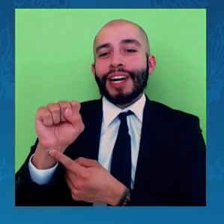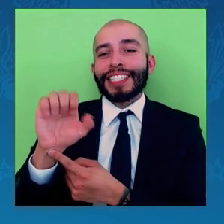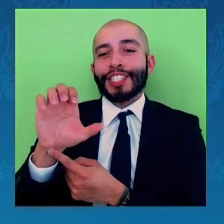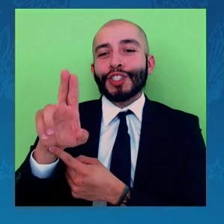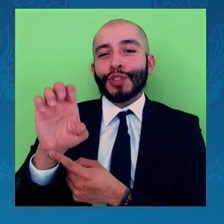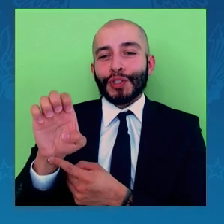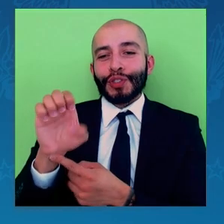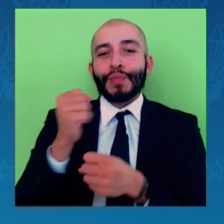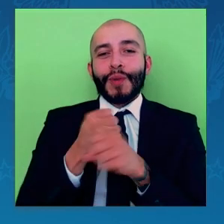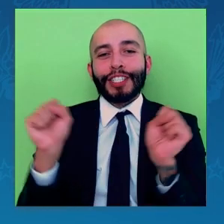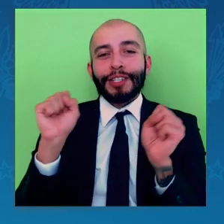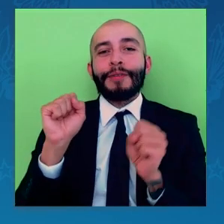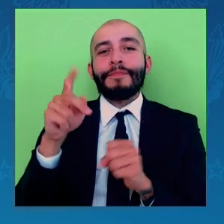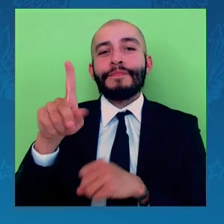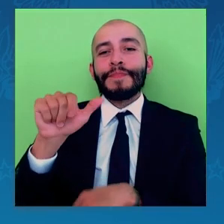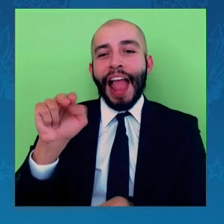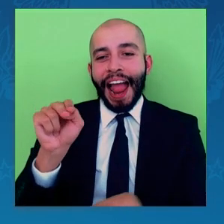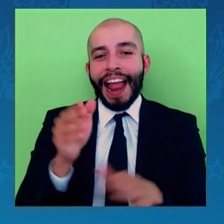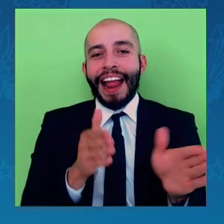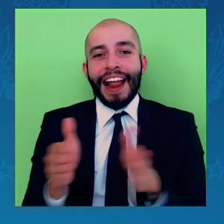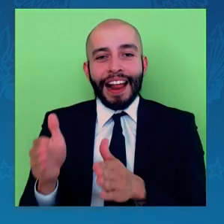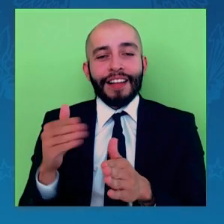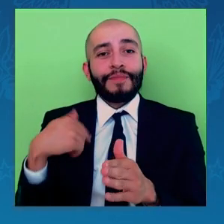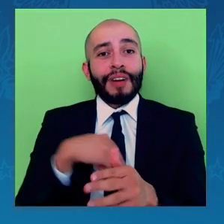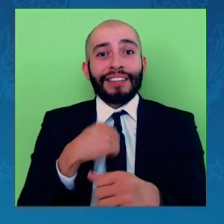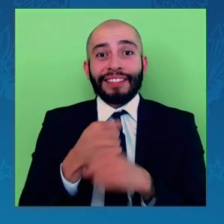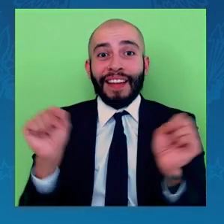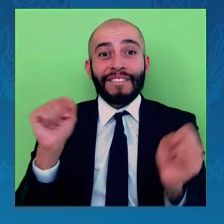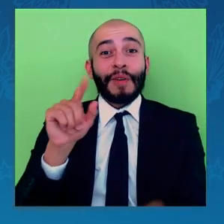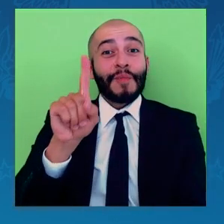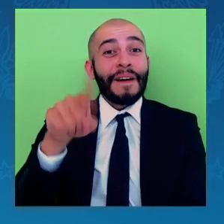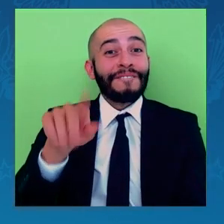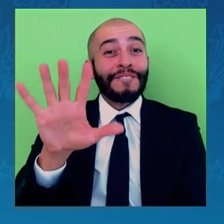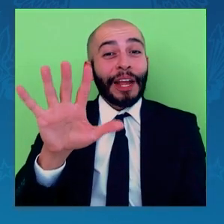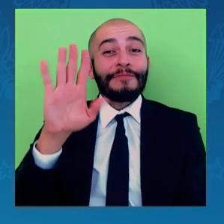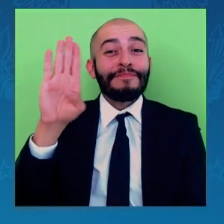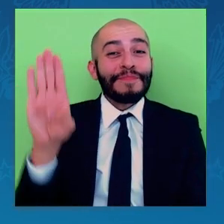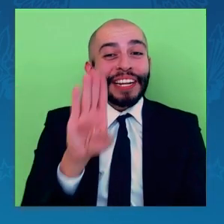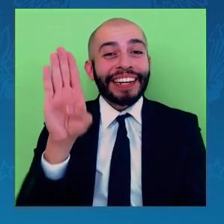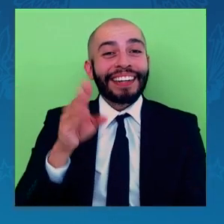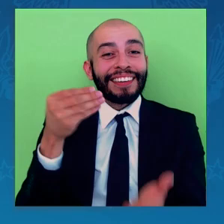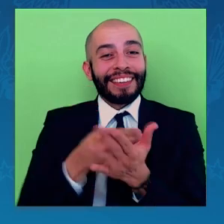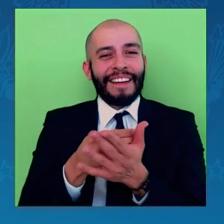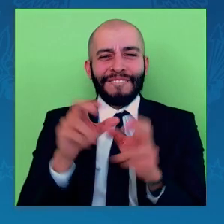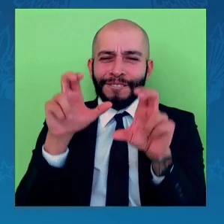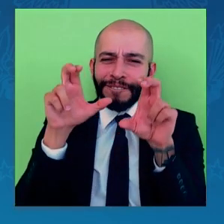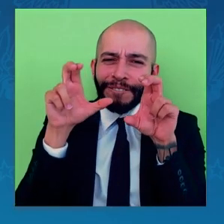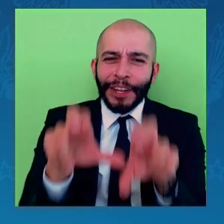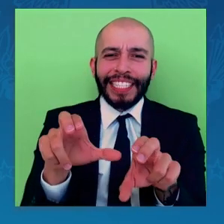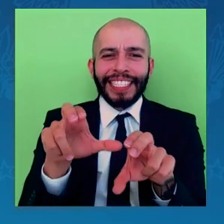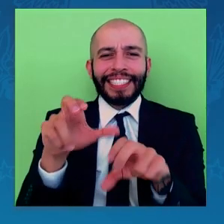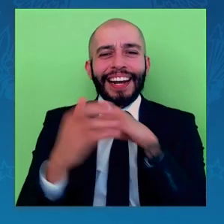We will invest in our National Health Service Corps and our nurse corps. Together, these health care professionals